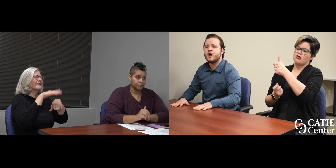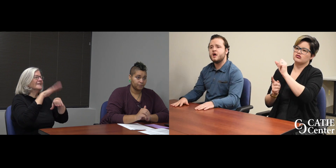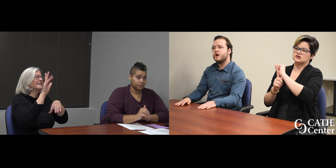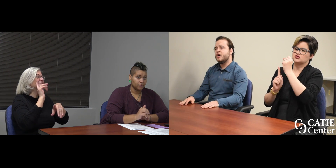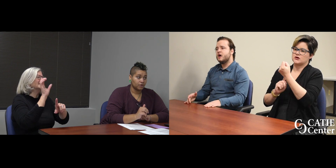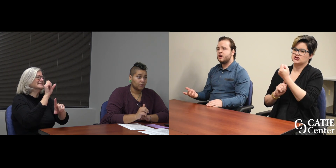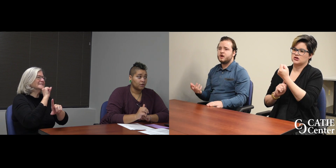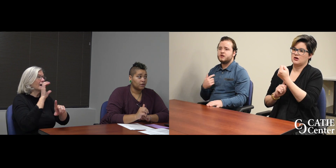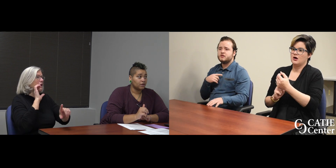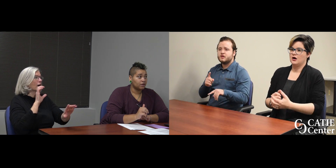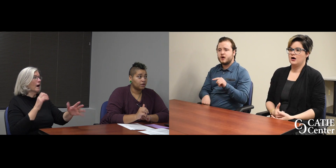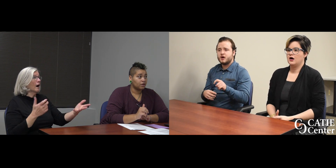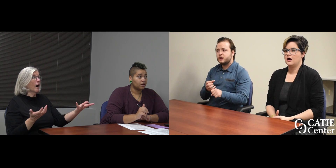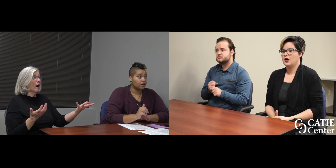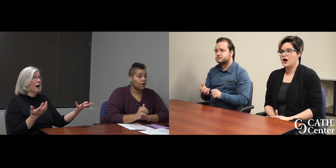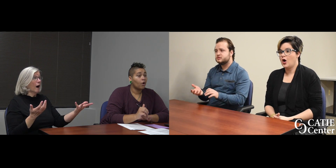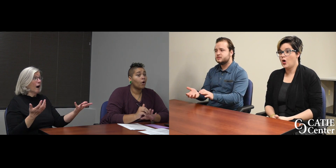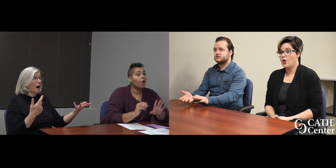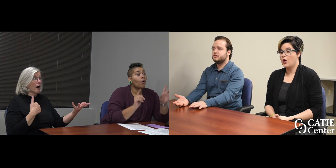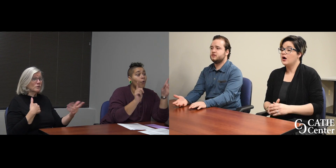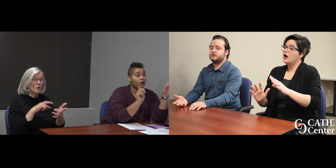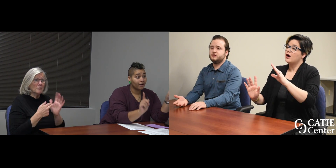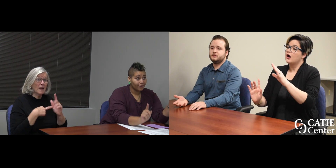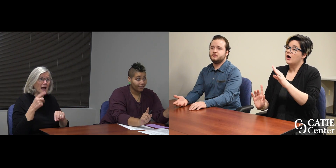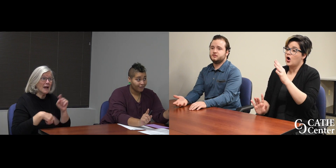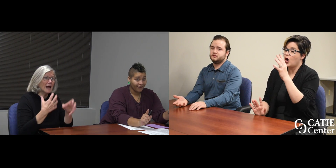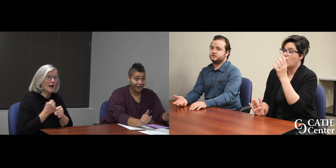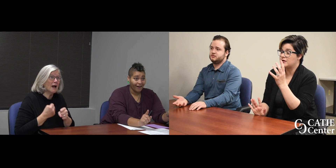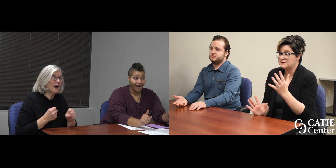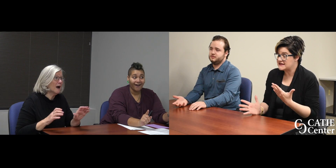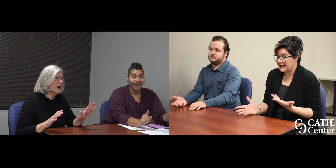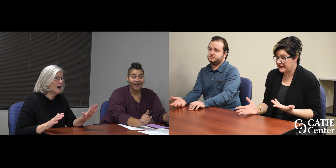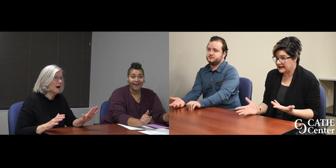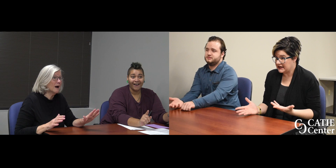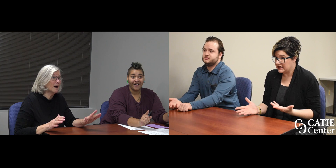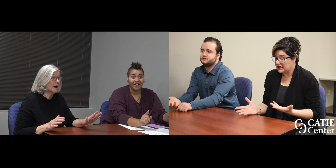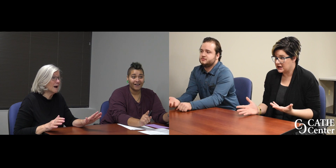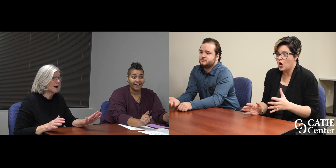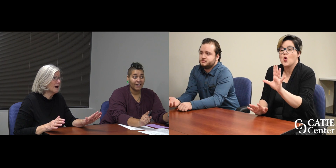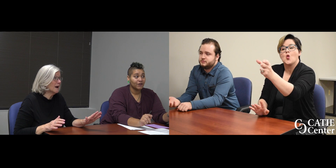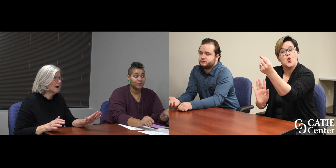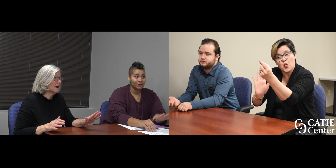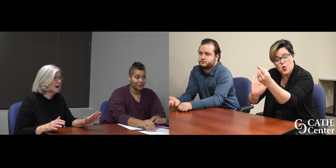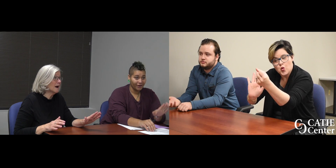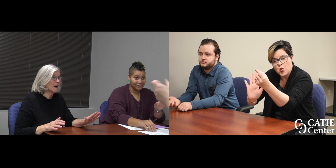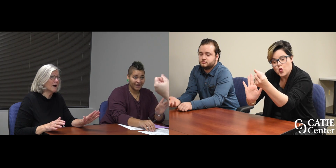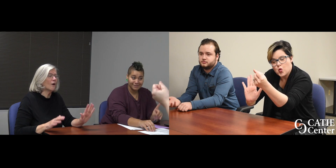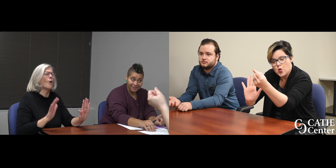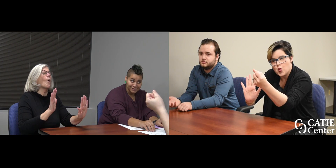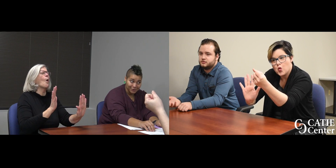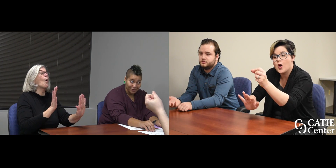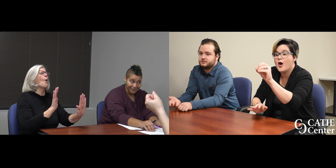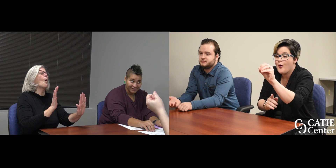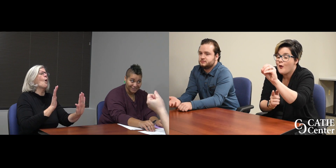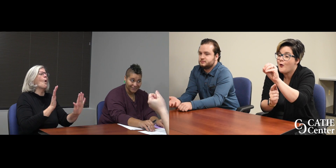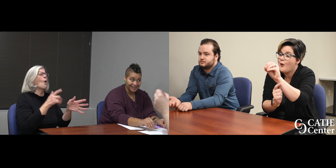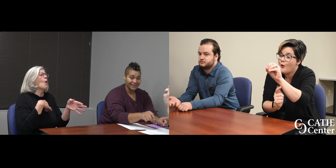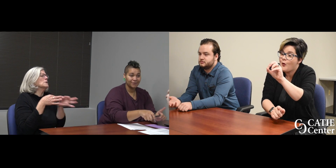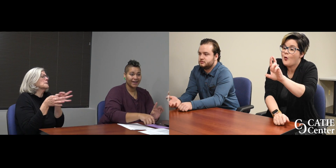I: That means I can't get it? No, no, no. I said there's an or, right,